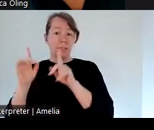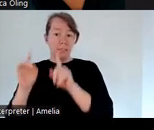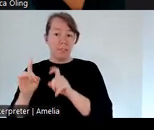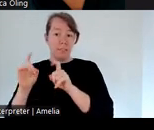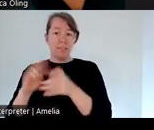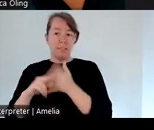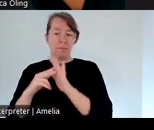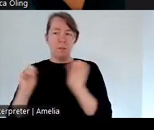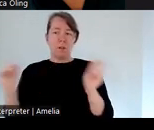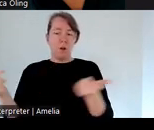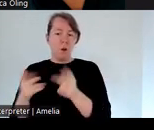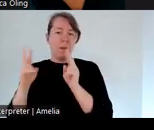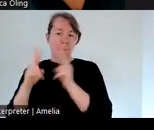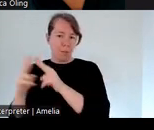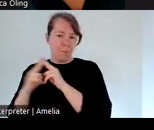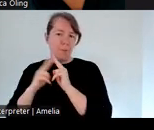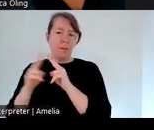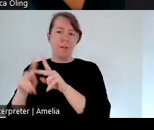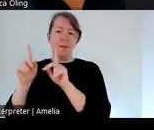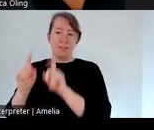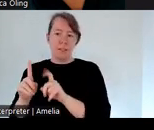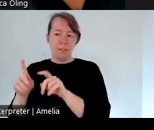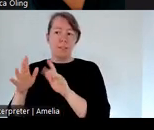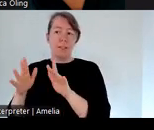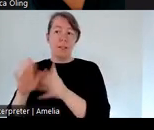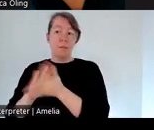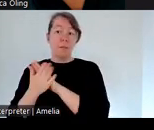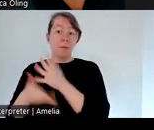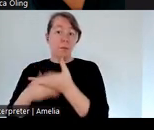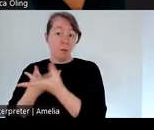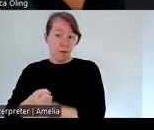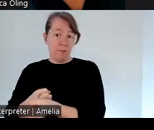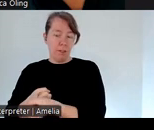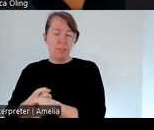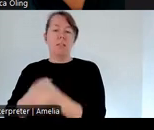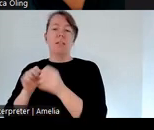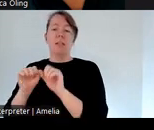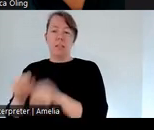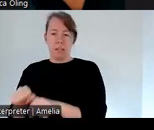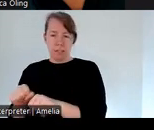And after they gained more confidence, they could then take that paired testing experience